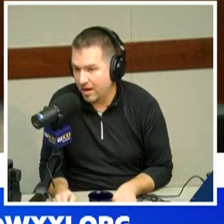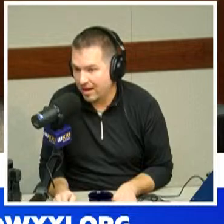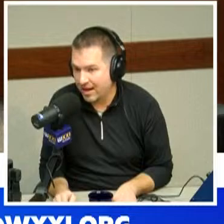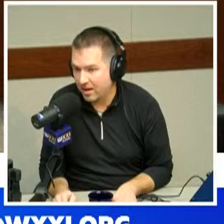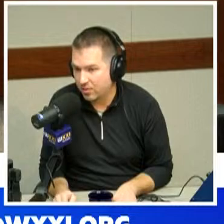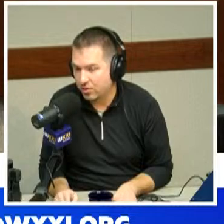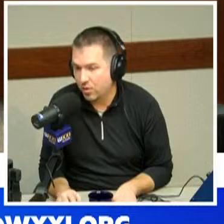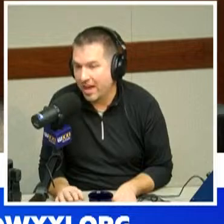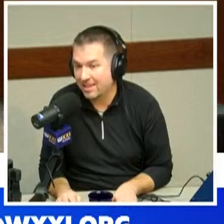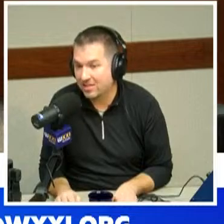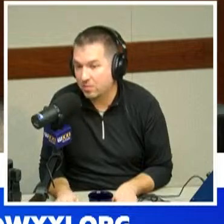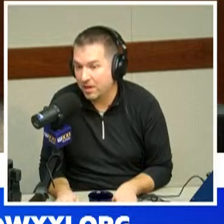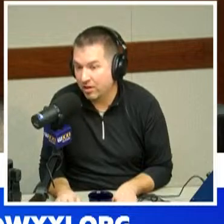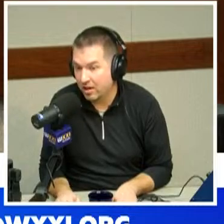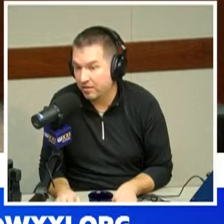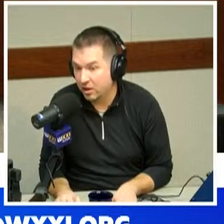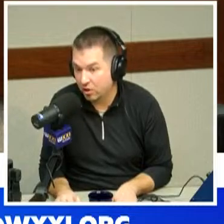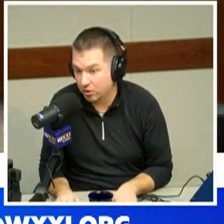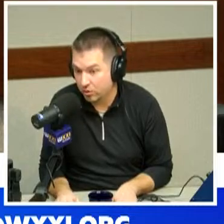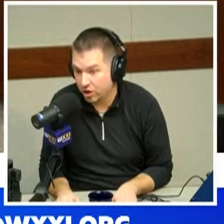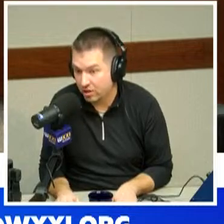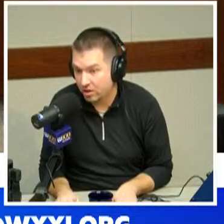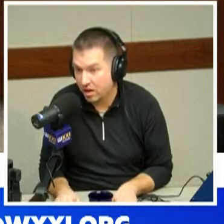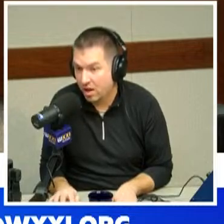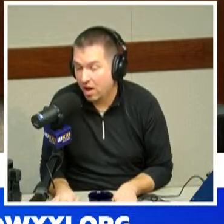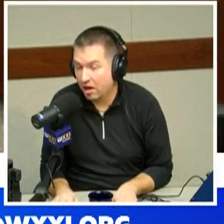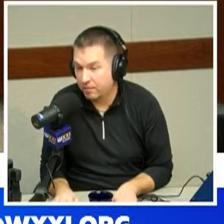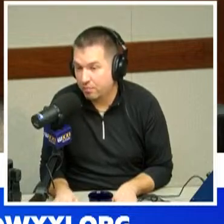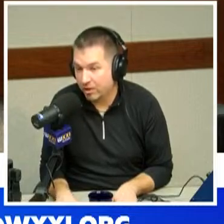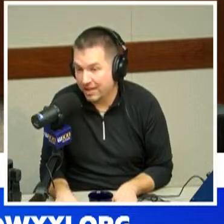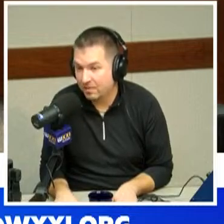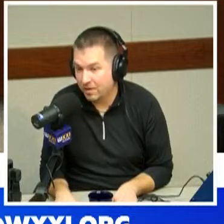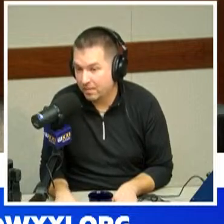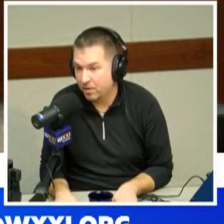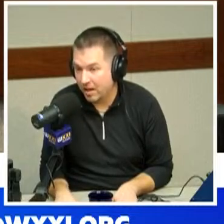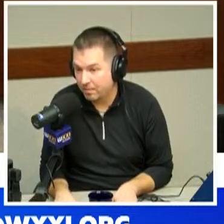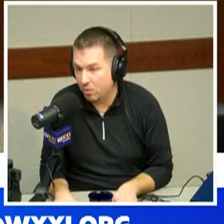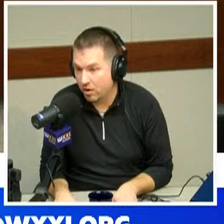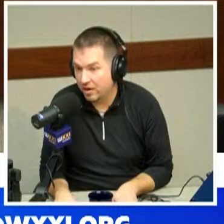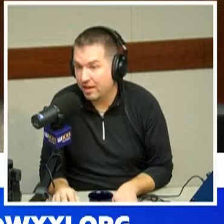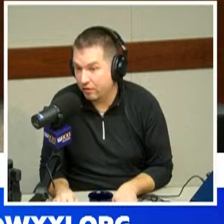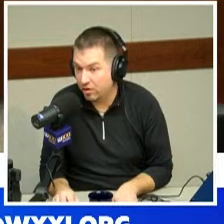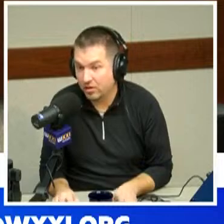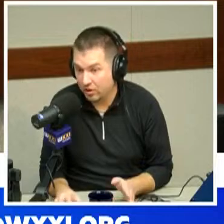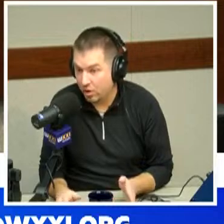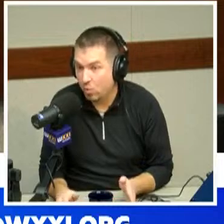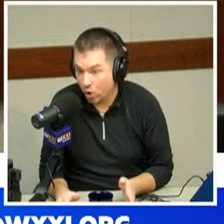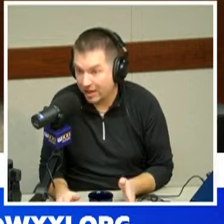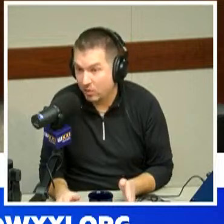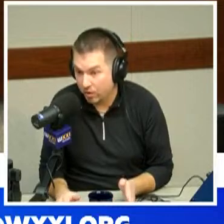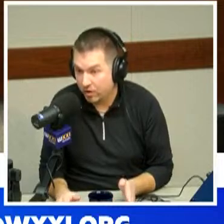at now so that Spirit of inclusion of bringing people on board if you're you know working with